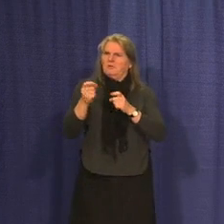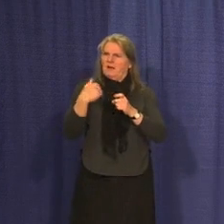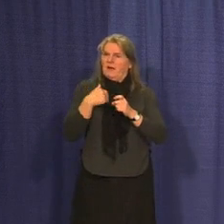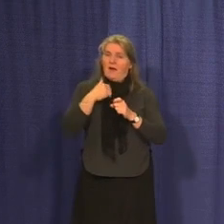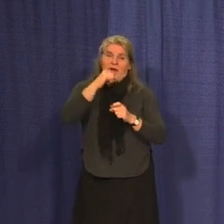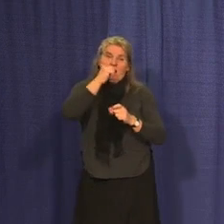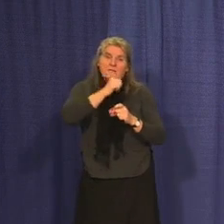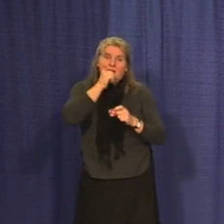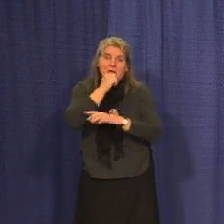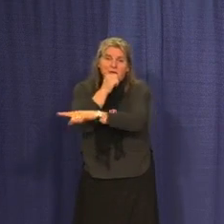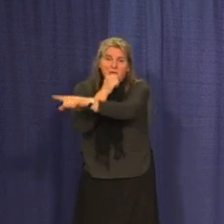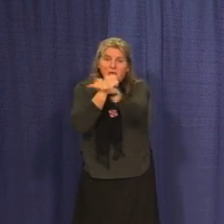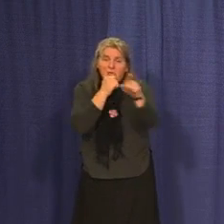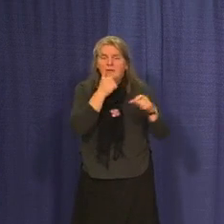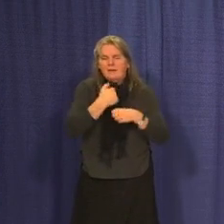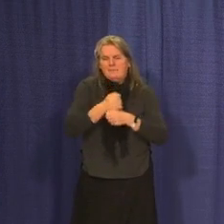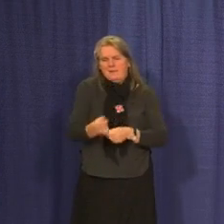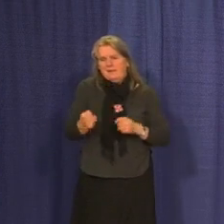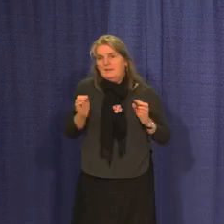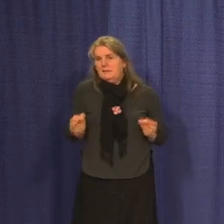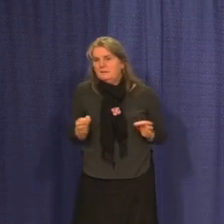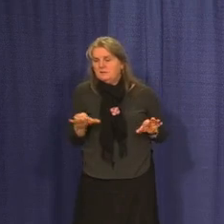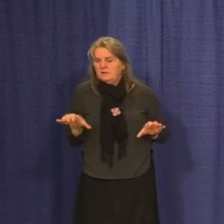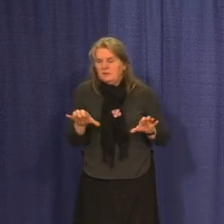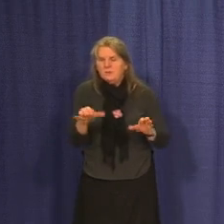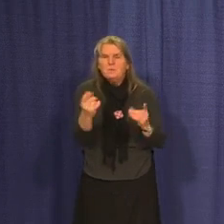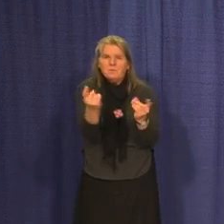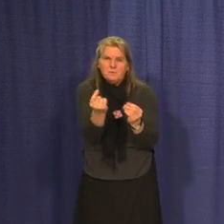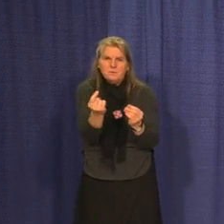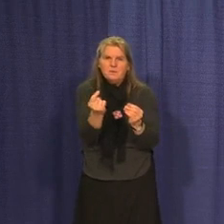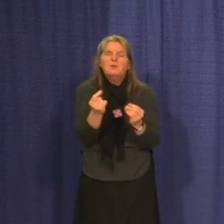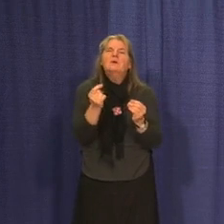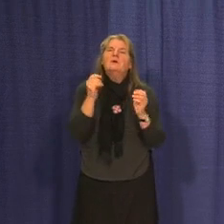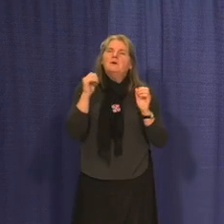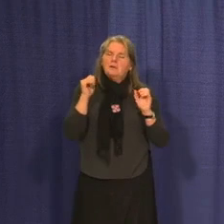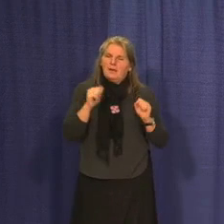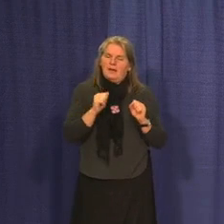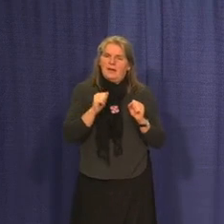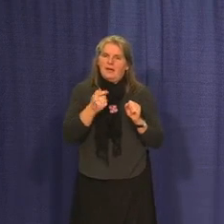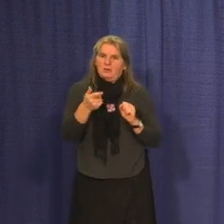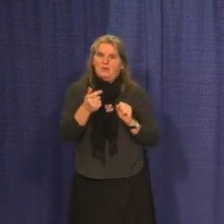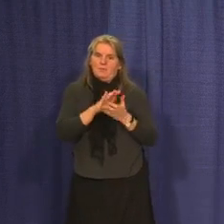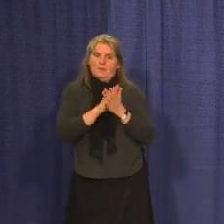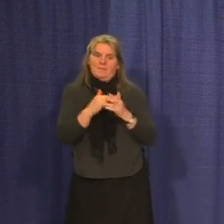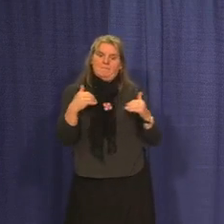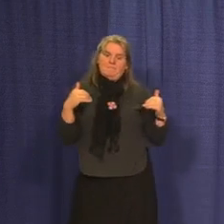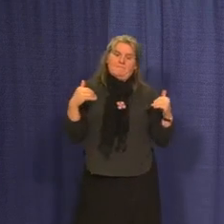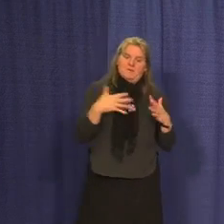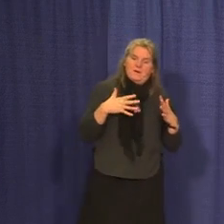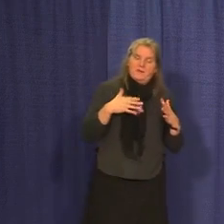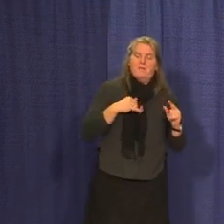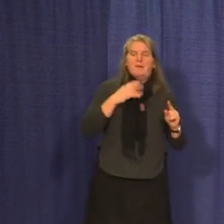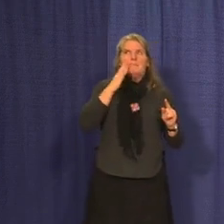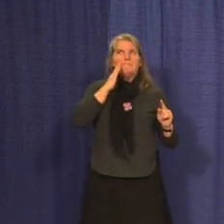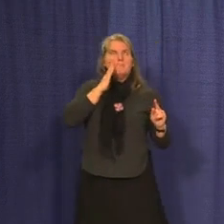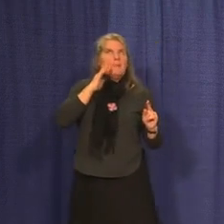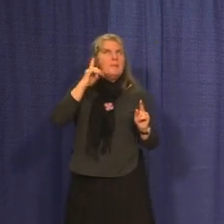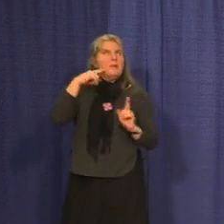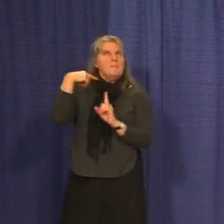under our control. Every day, it is up to us to decide on actions that can other either perpetuate fear or